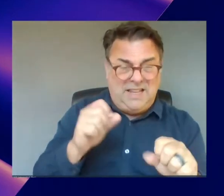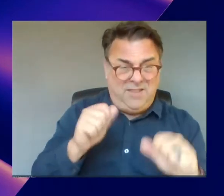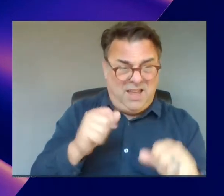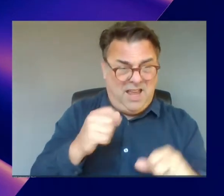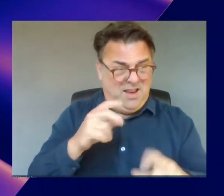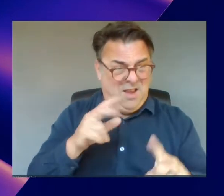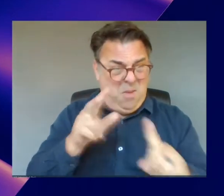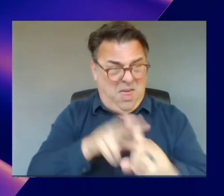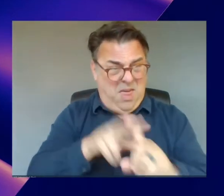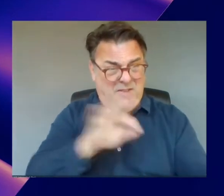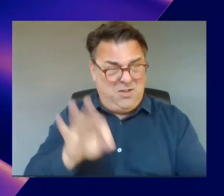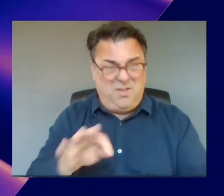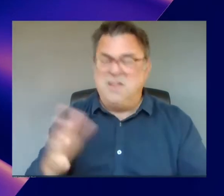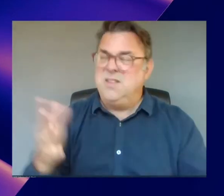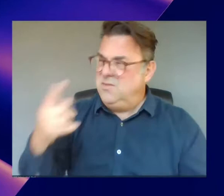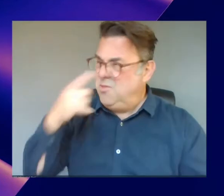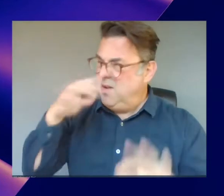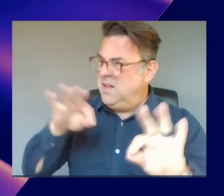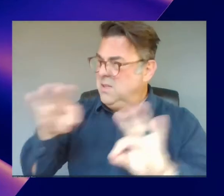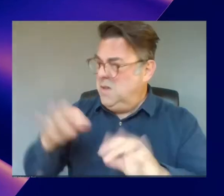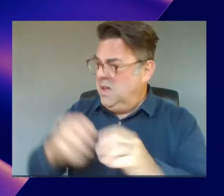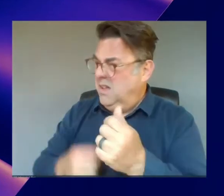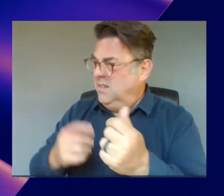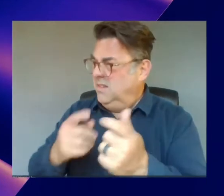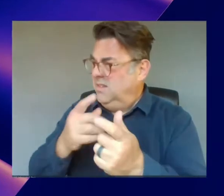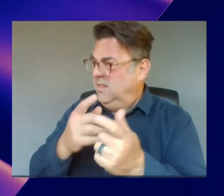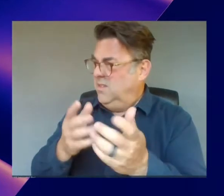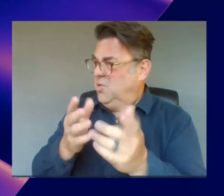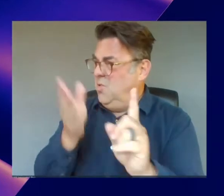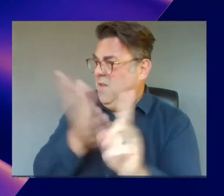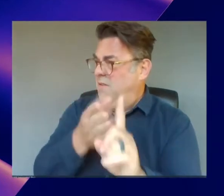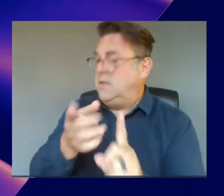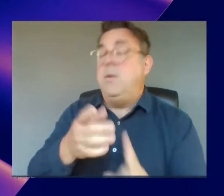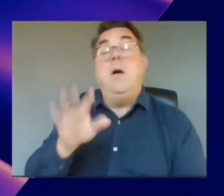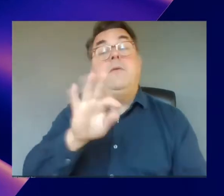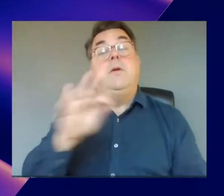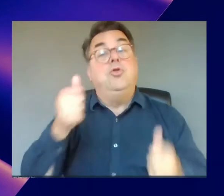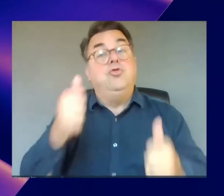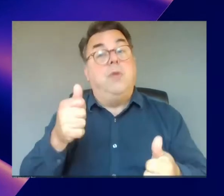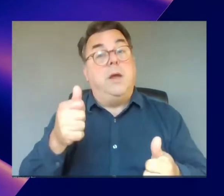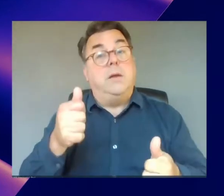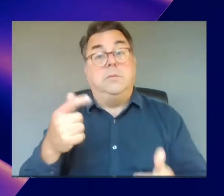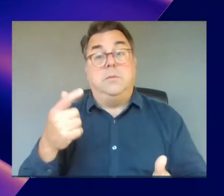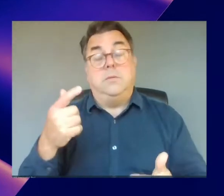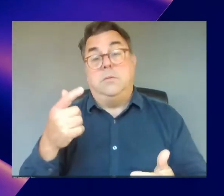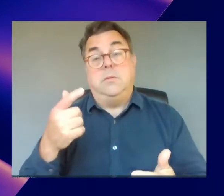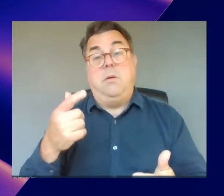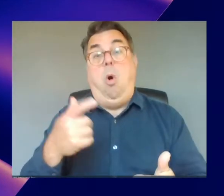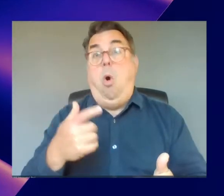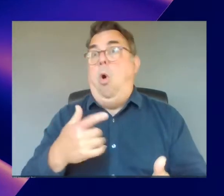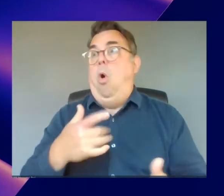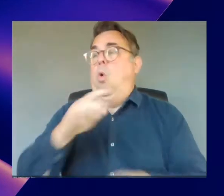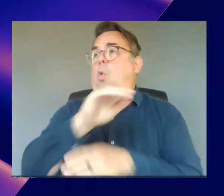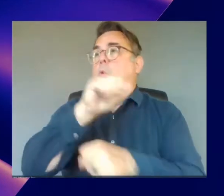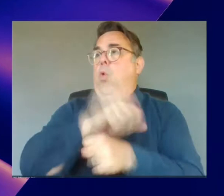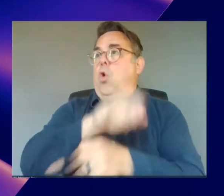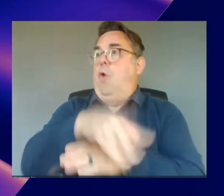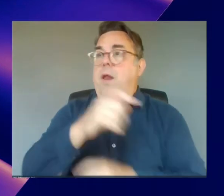So any advice for that? Yeah, feature flags sound great because it's like, oh, like I said, maybe I can get my nights back or I don't have to coordinate with marketing as much.